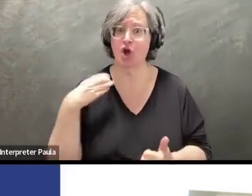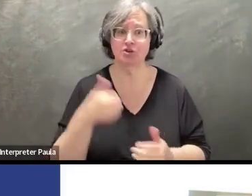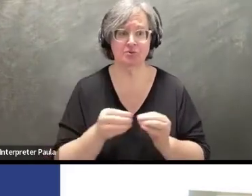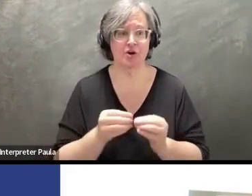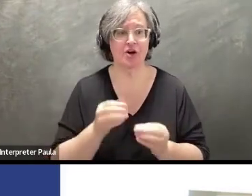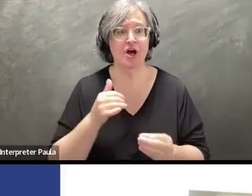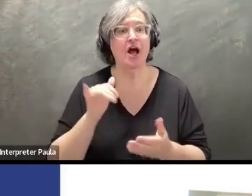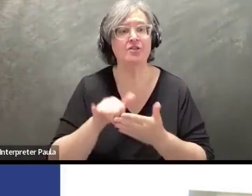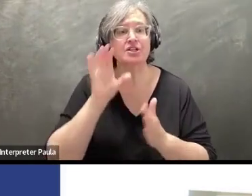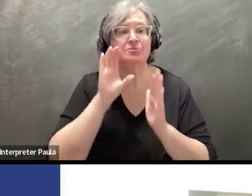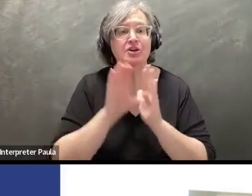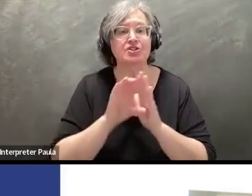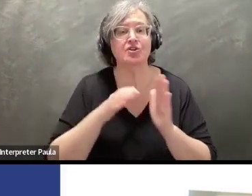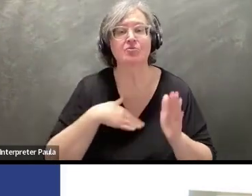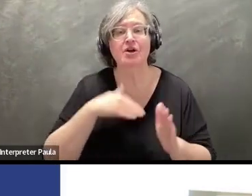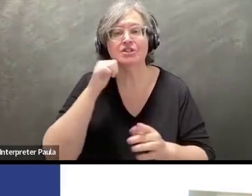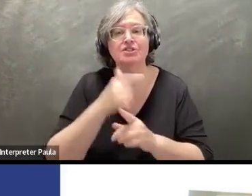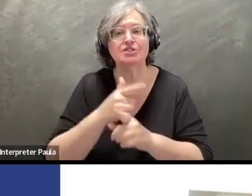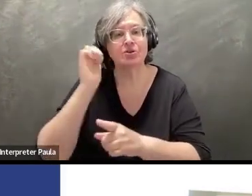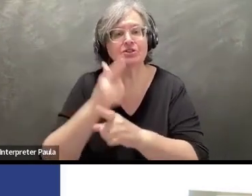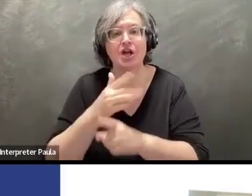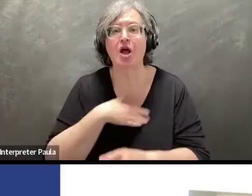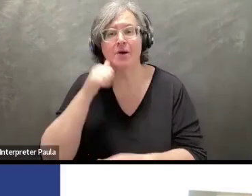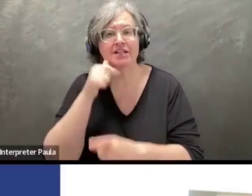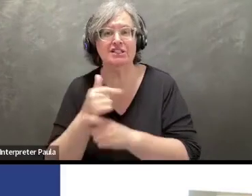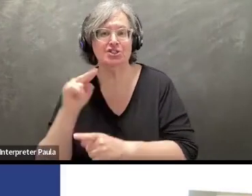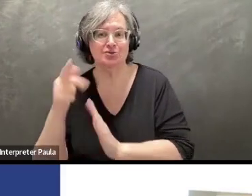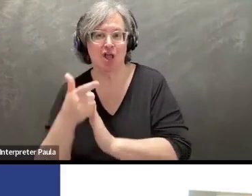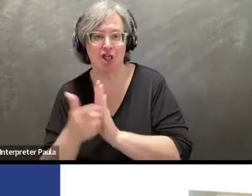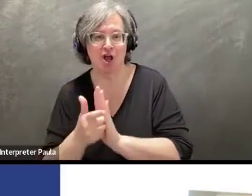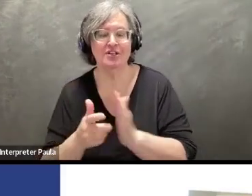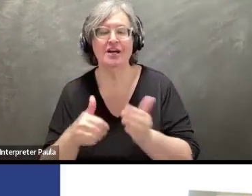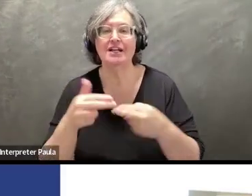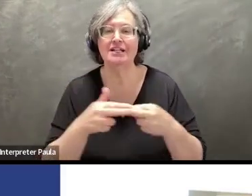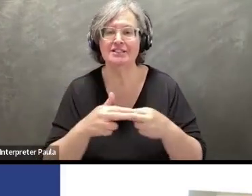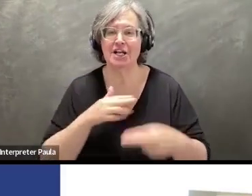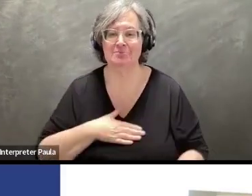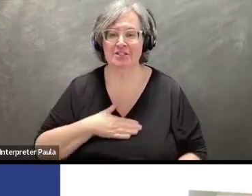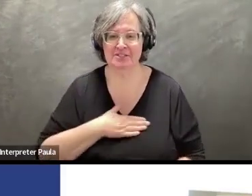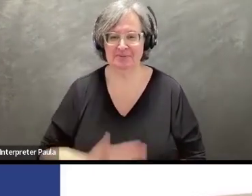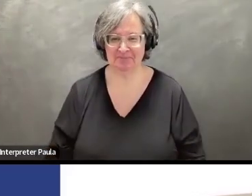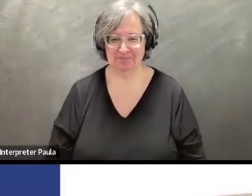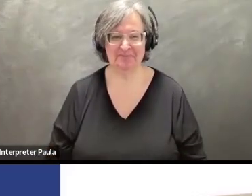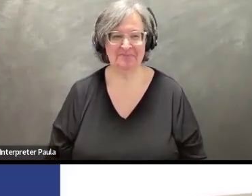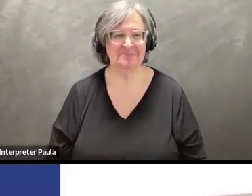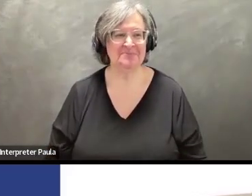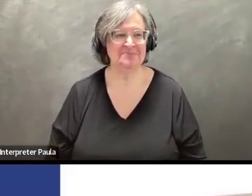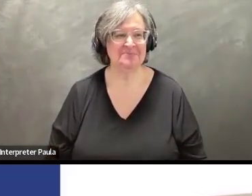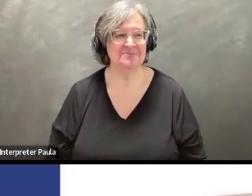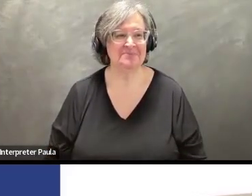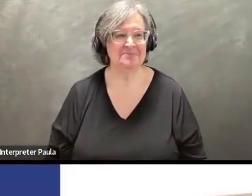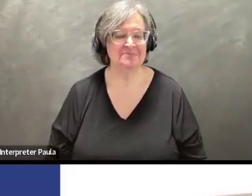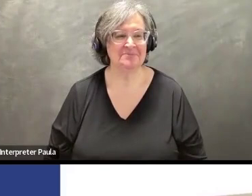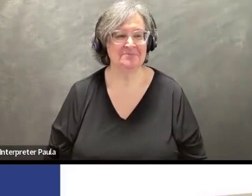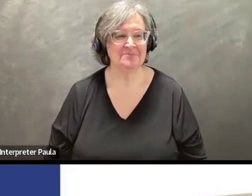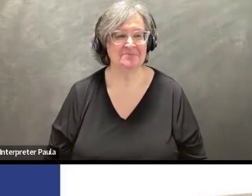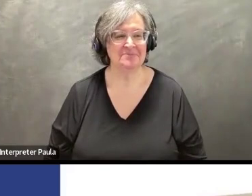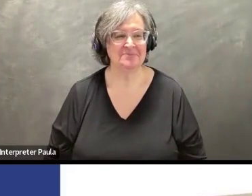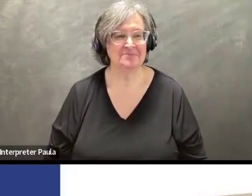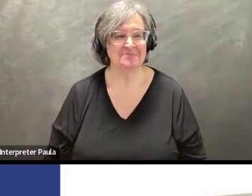siblings and my sister in law. Next slide, please. This is a